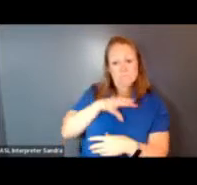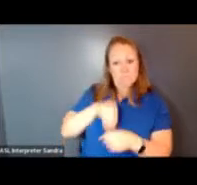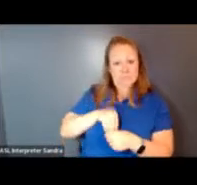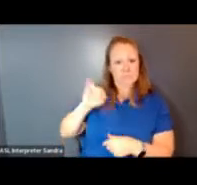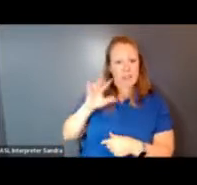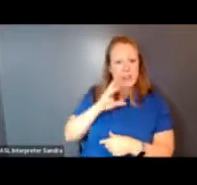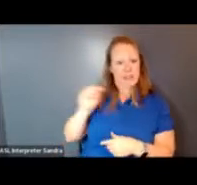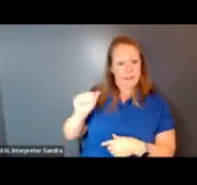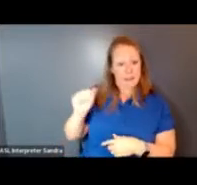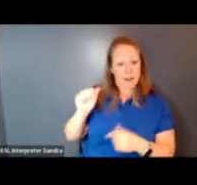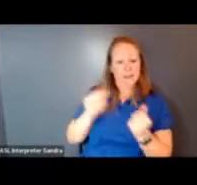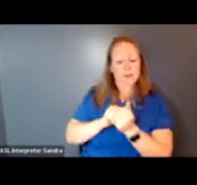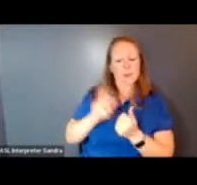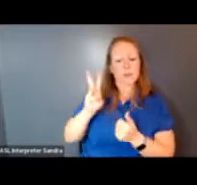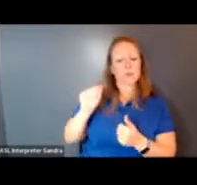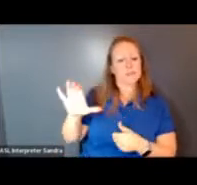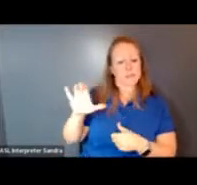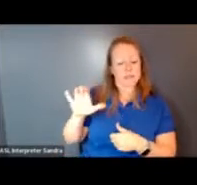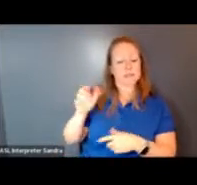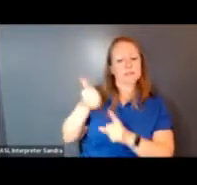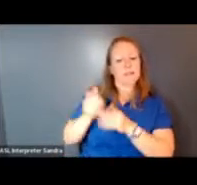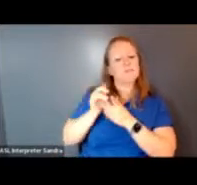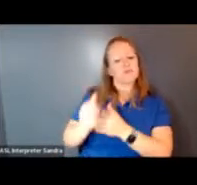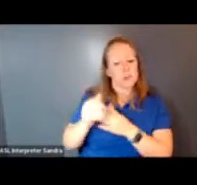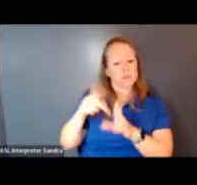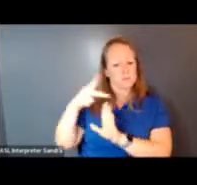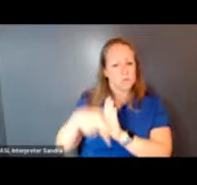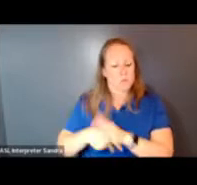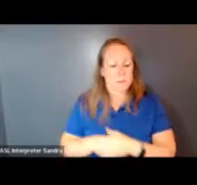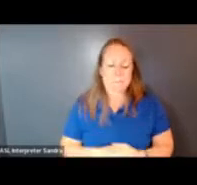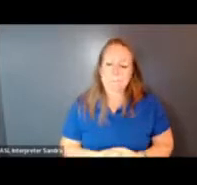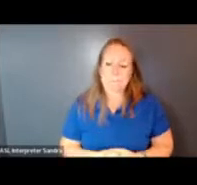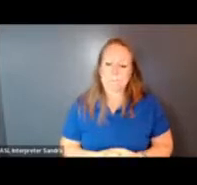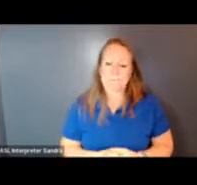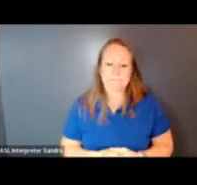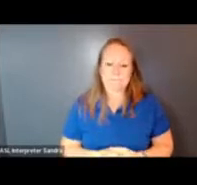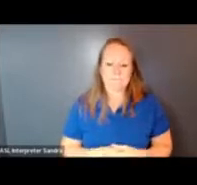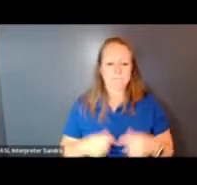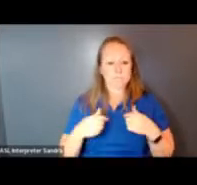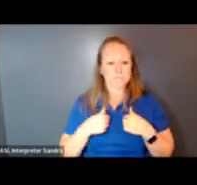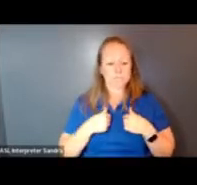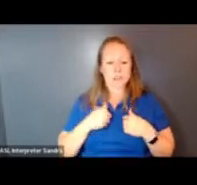Wisconsin self direction program. And I have been self directing my own care for over